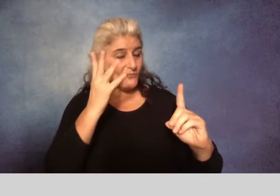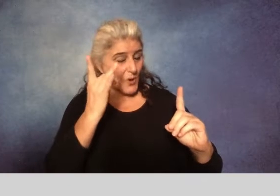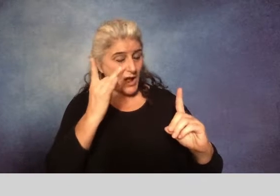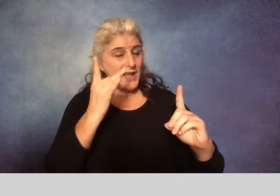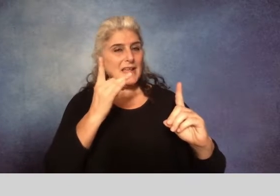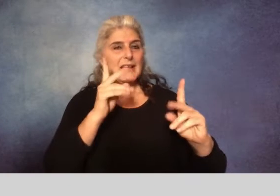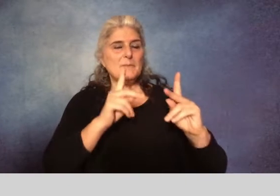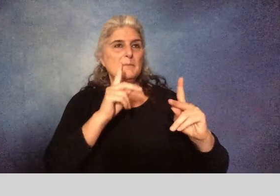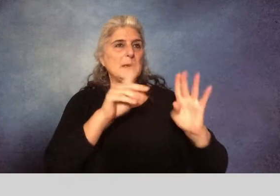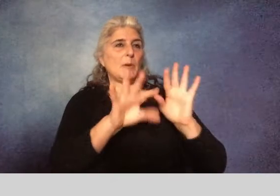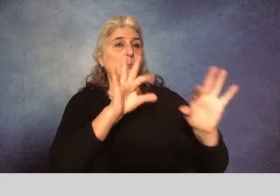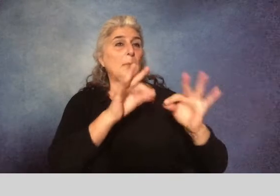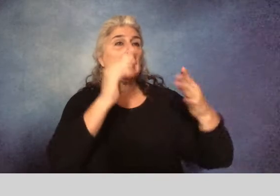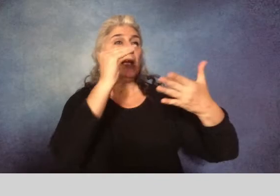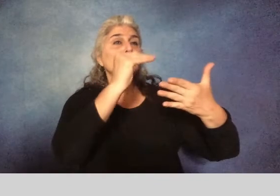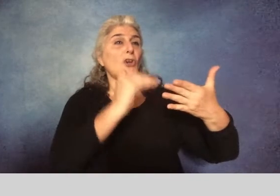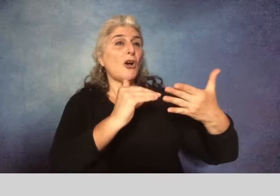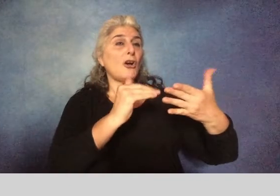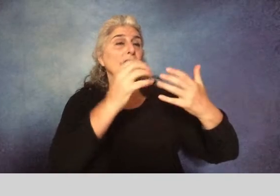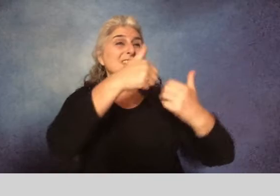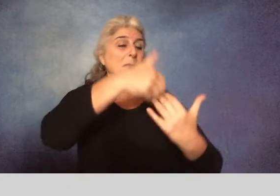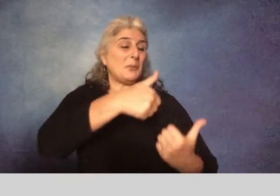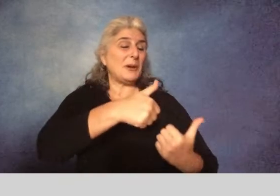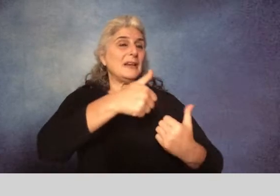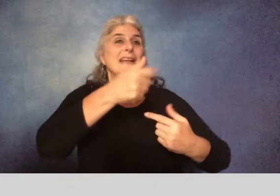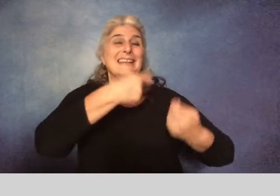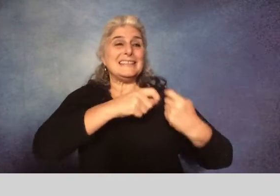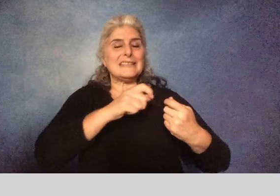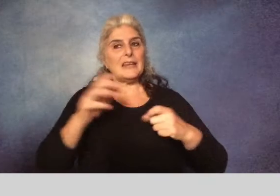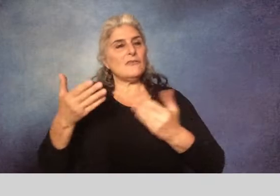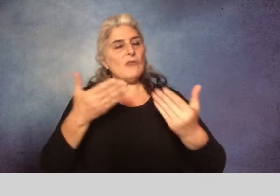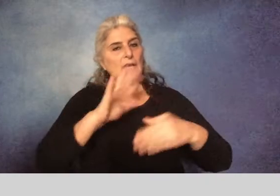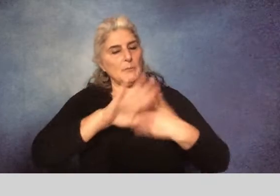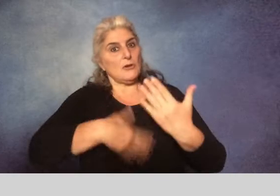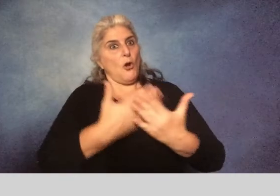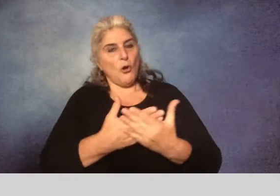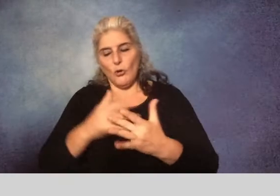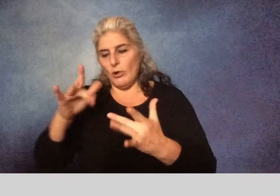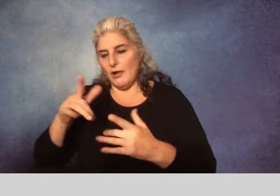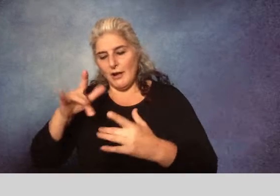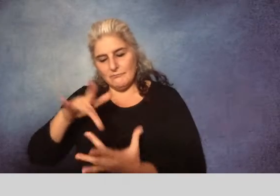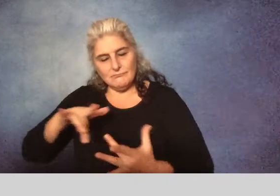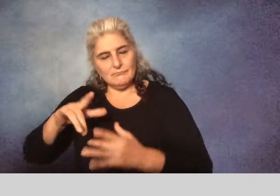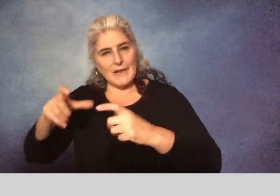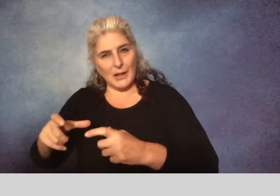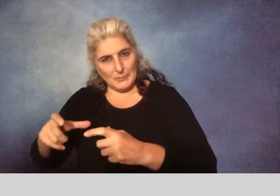Musicians often conceptualize their work as an album with an intended track order and overarching themes that progress